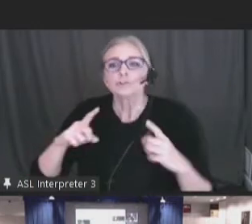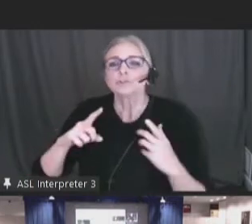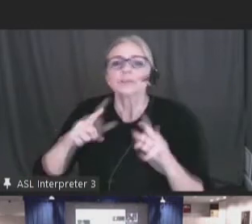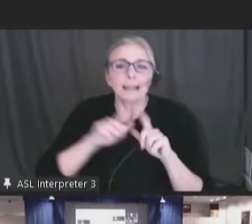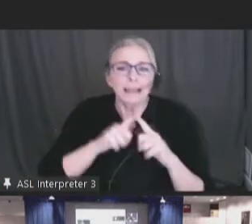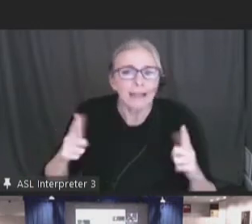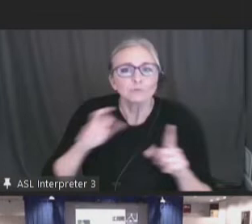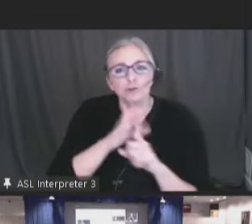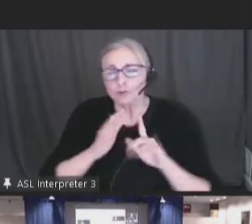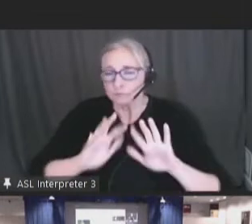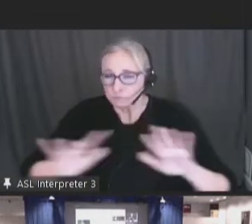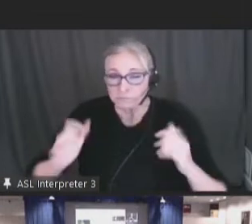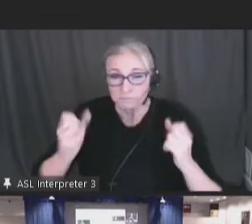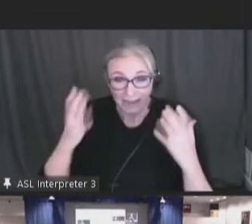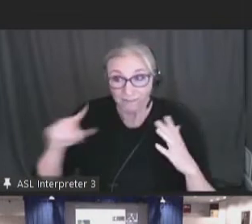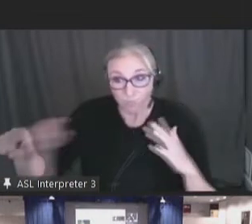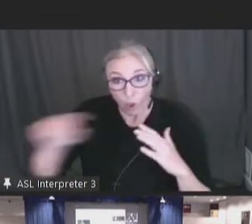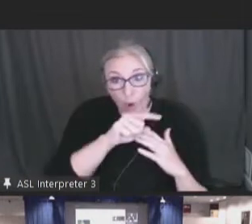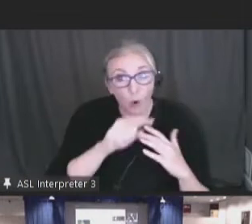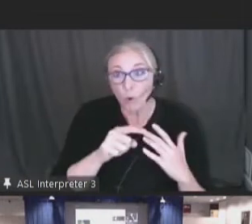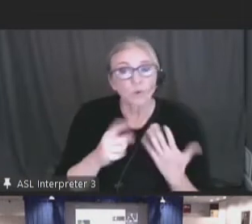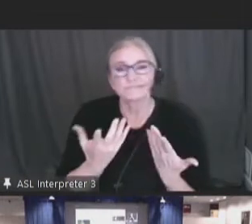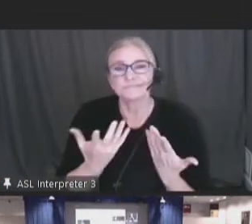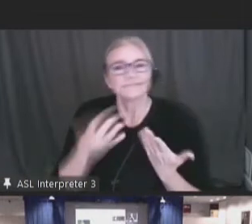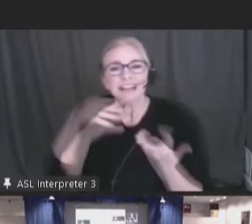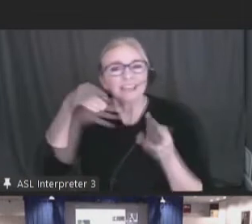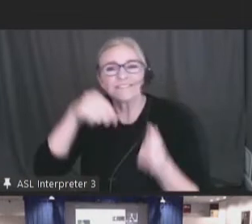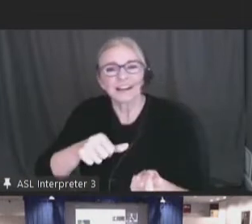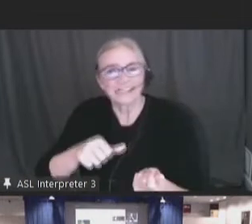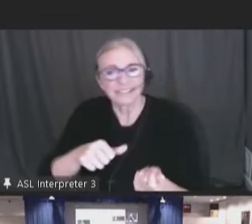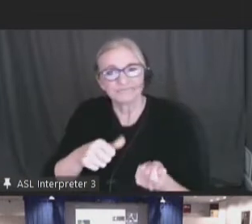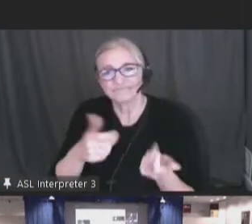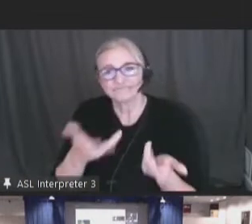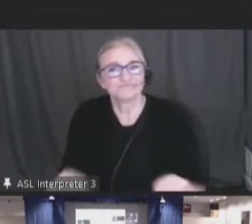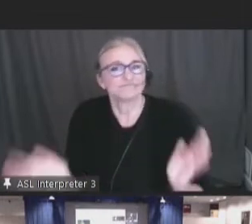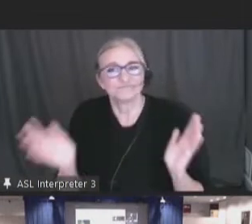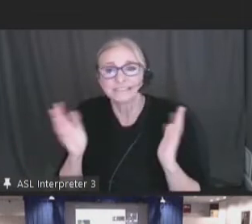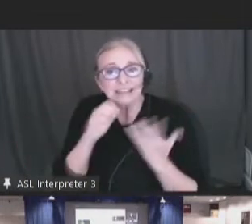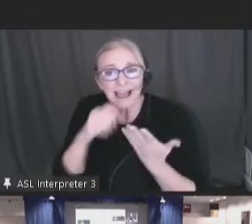many of those initiatives were not funded, and thus, did not have the impact that we thought.